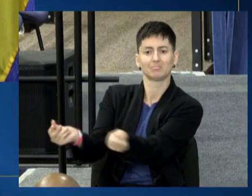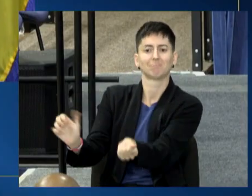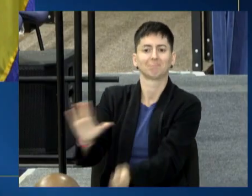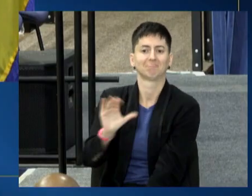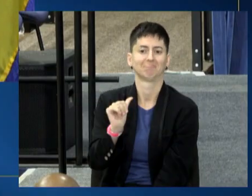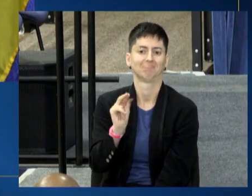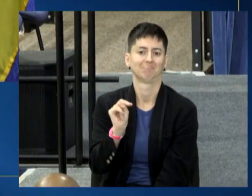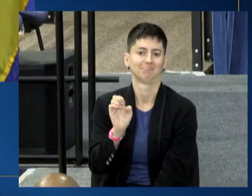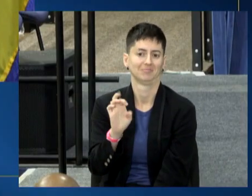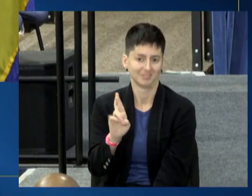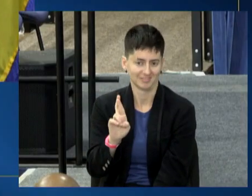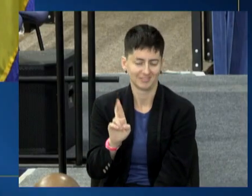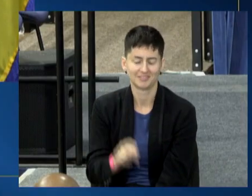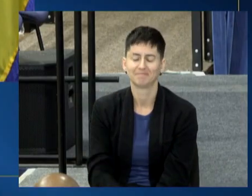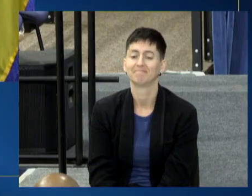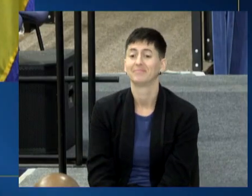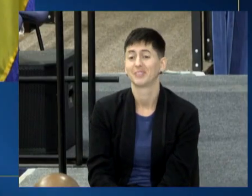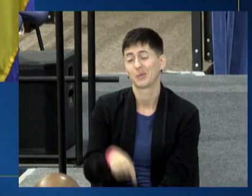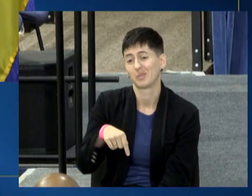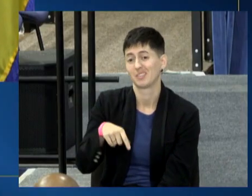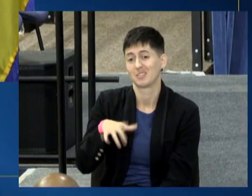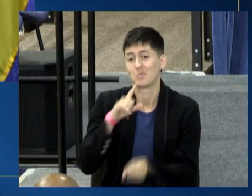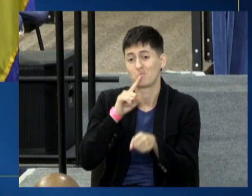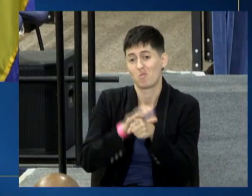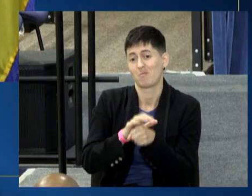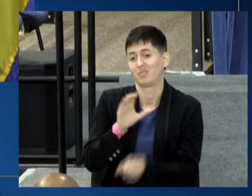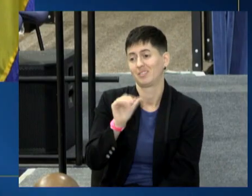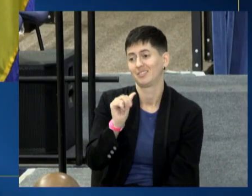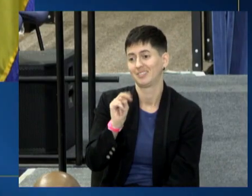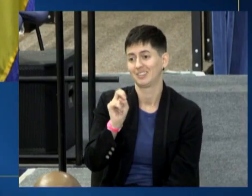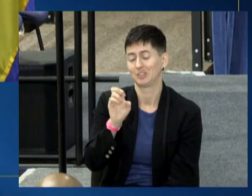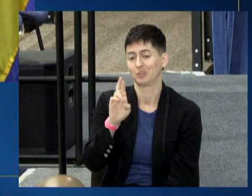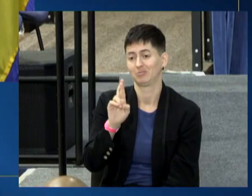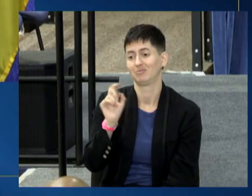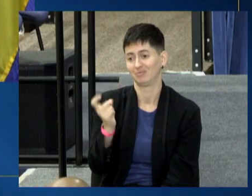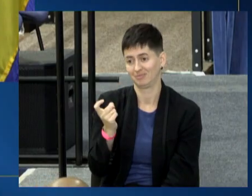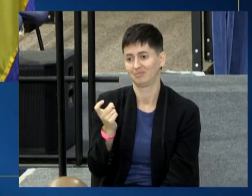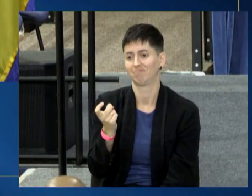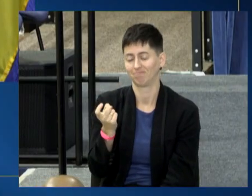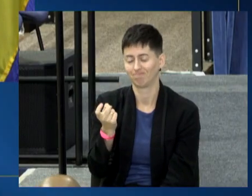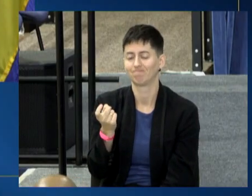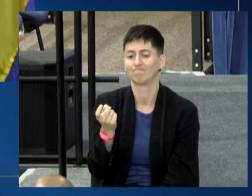is the promise of CancerX -- finding new and innovative ways to apply cutting-edge